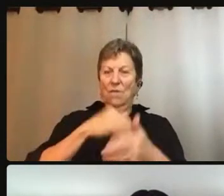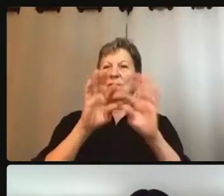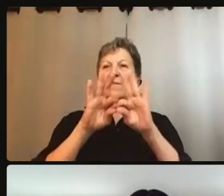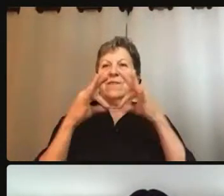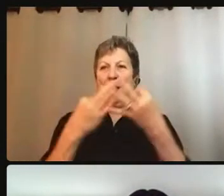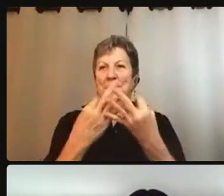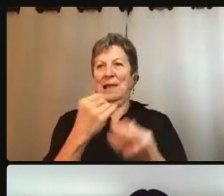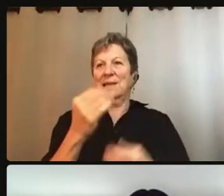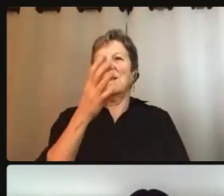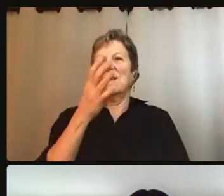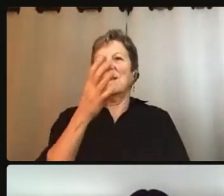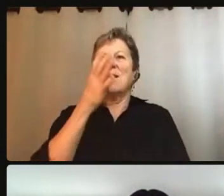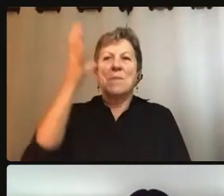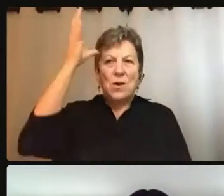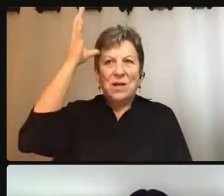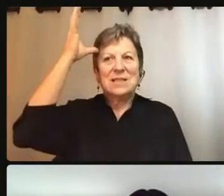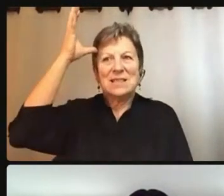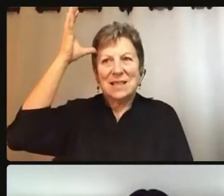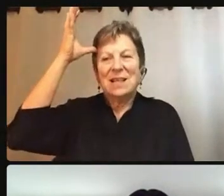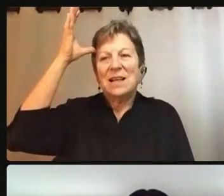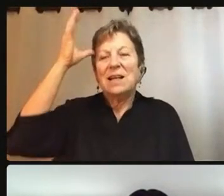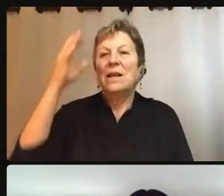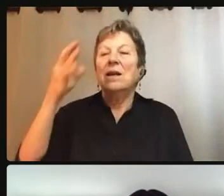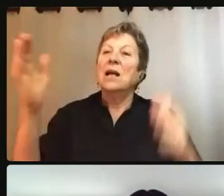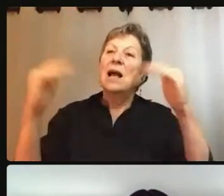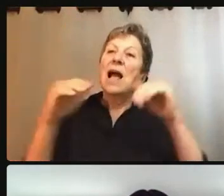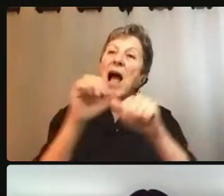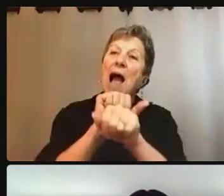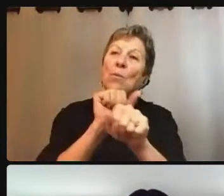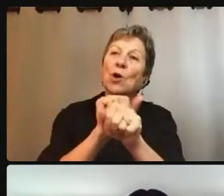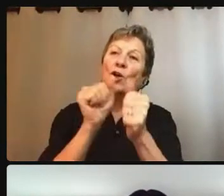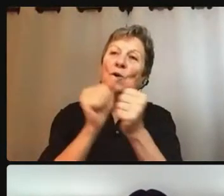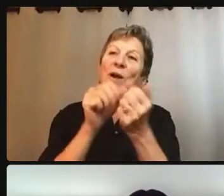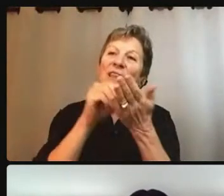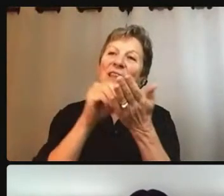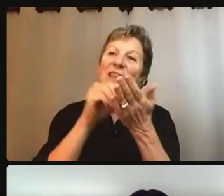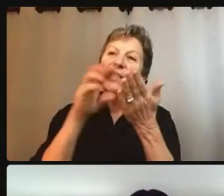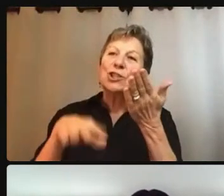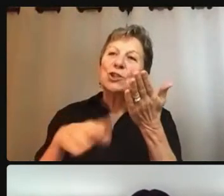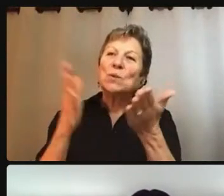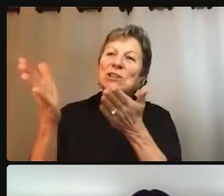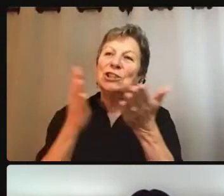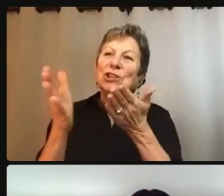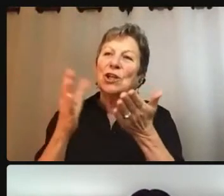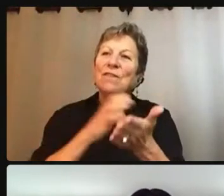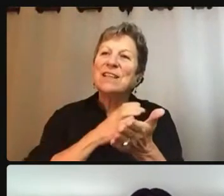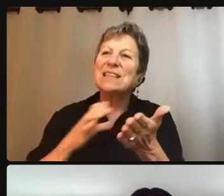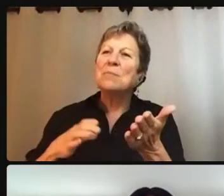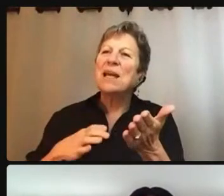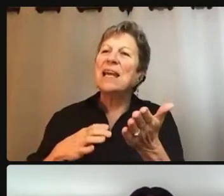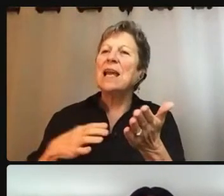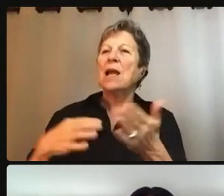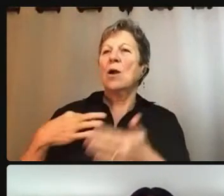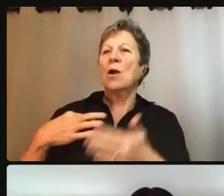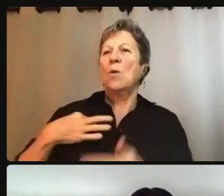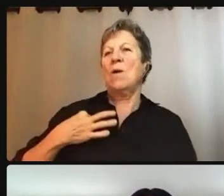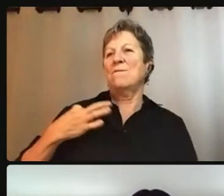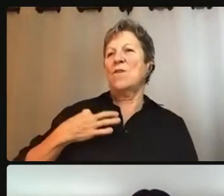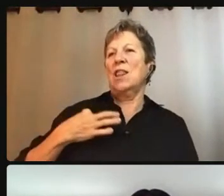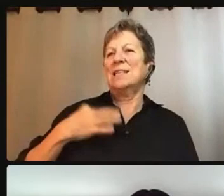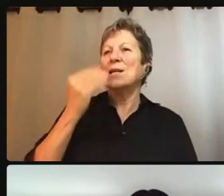ONE OF OUR BIG FOCUS THERE WAS